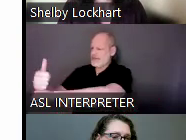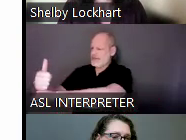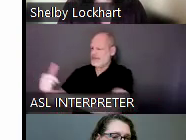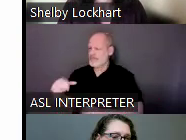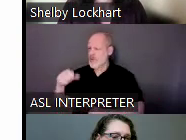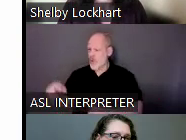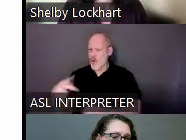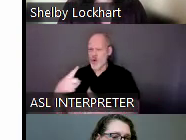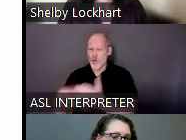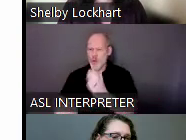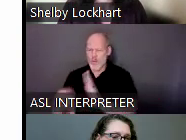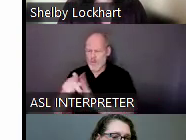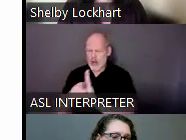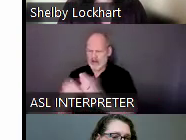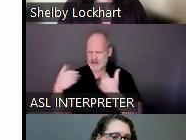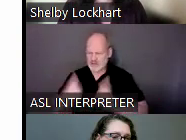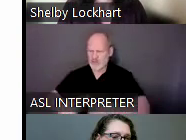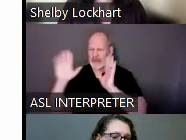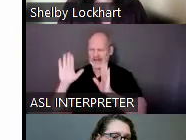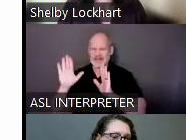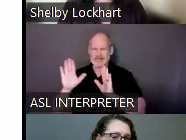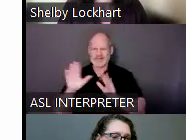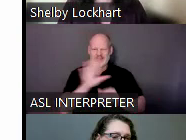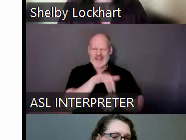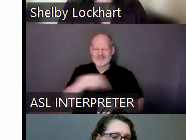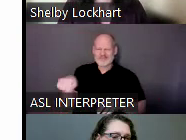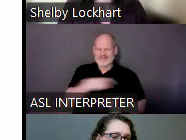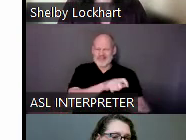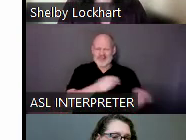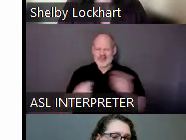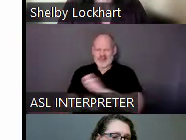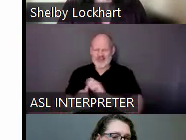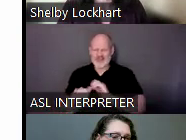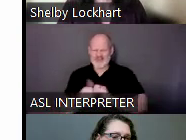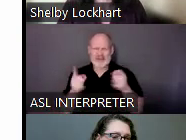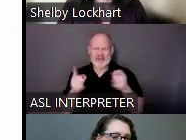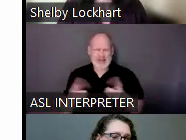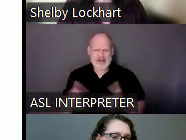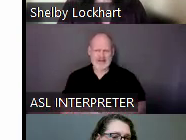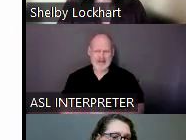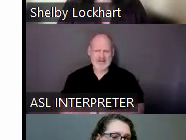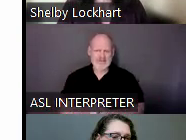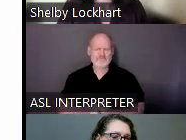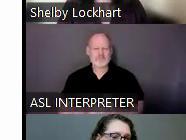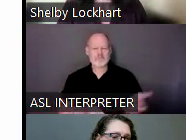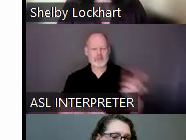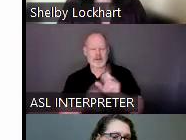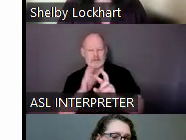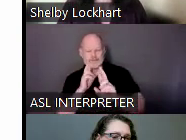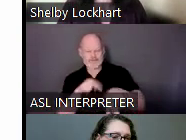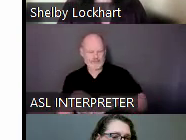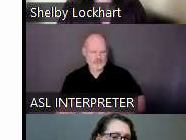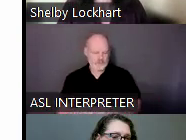systems we have in place? Yeah I love this question. So to get a collective culture of